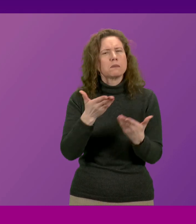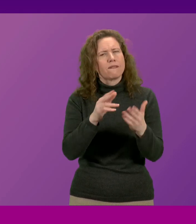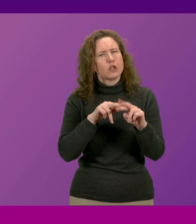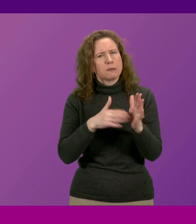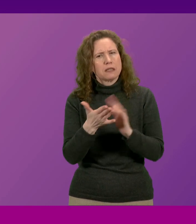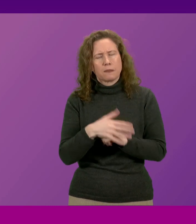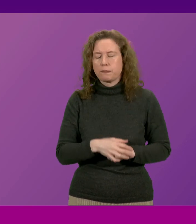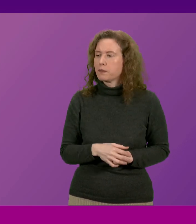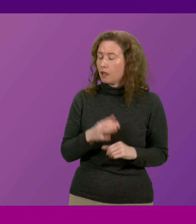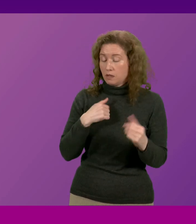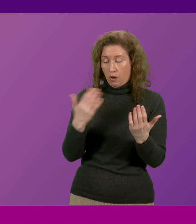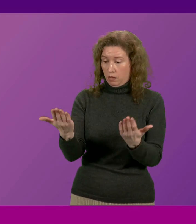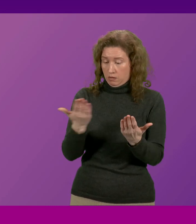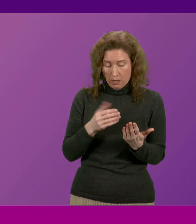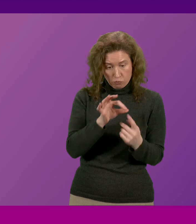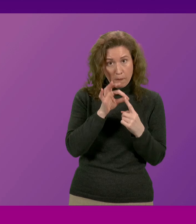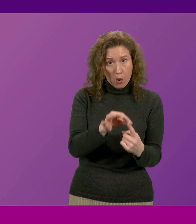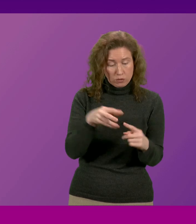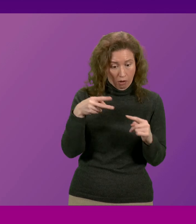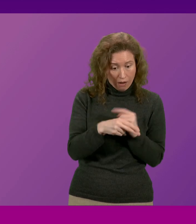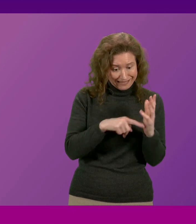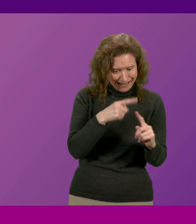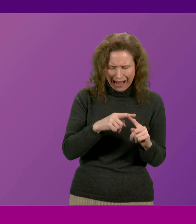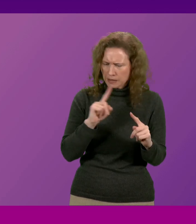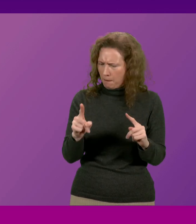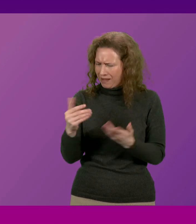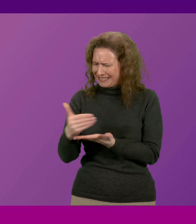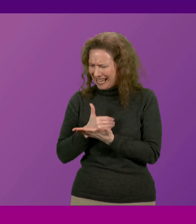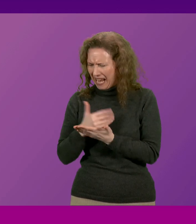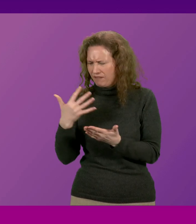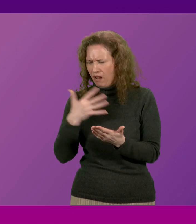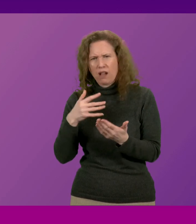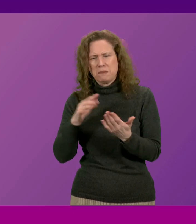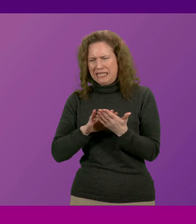There is a gaping hole of £950 million of public spending cuts